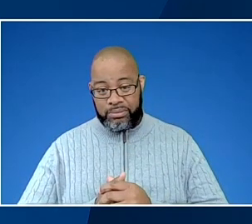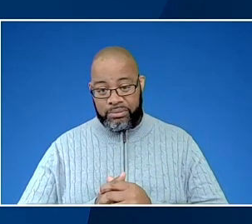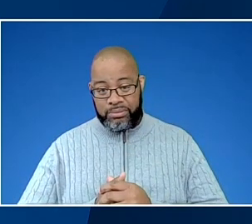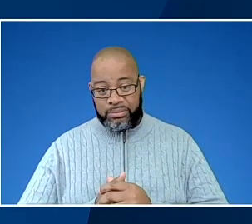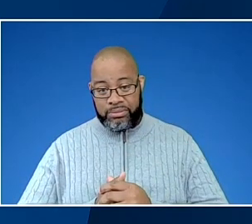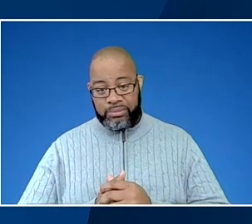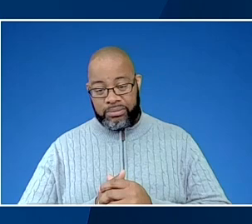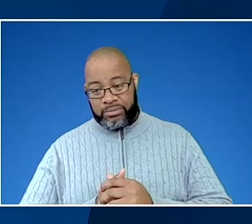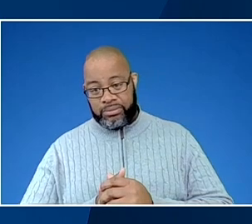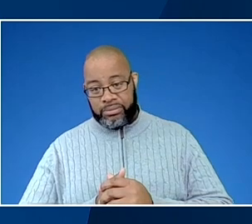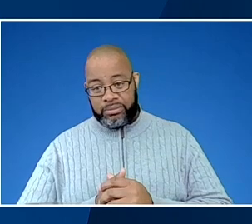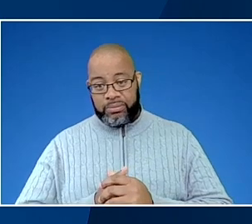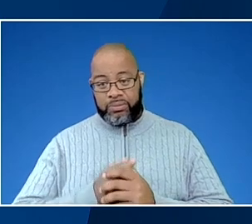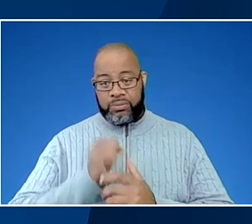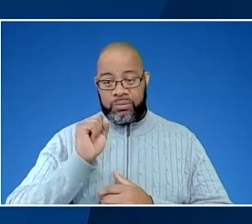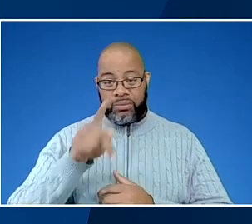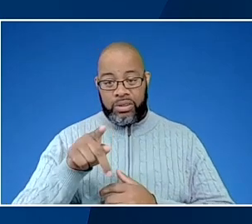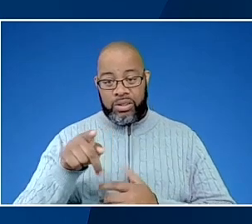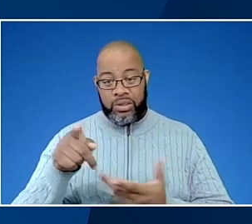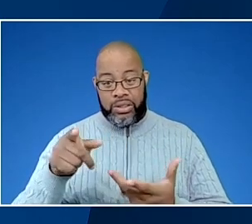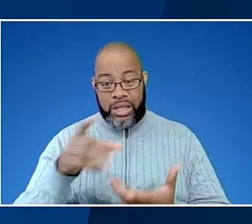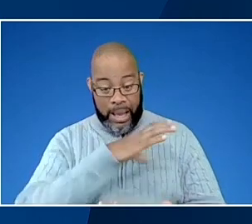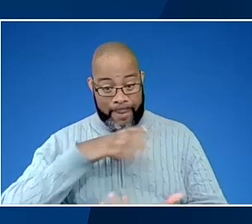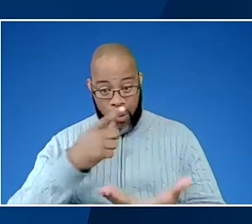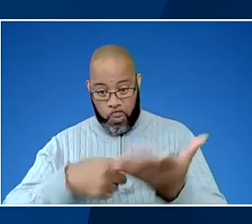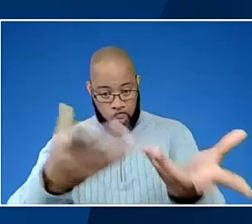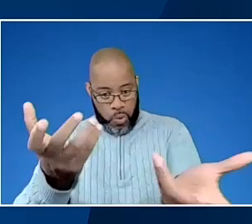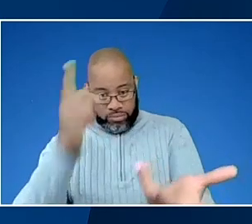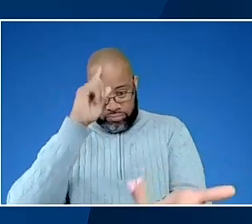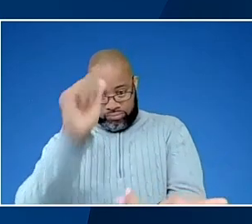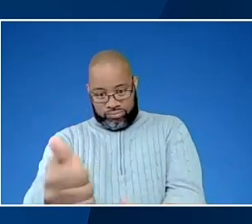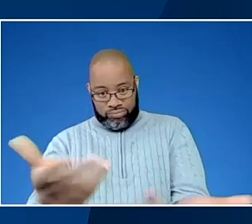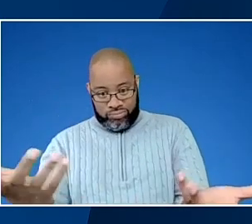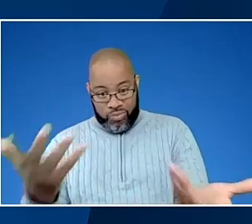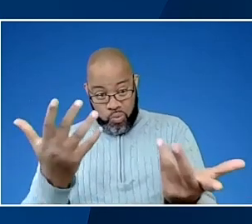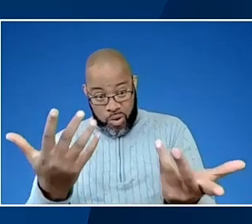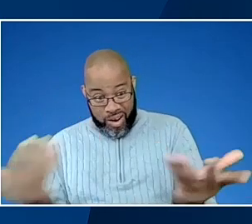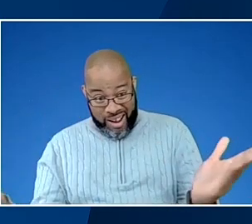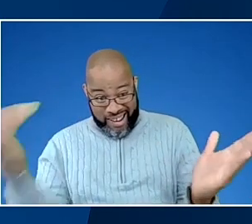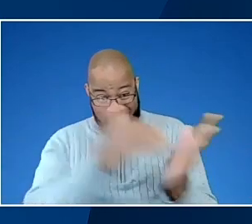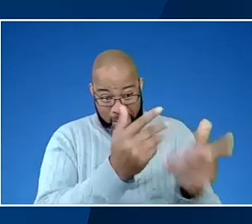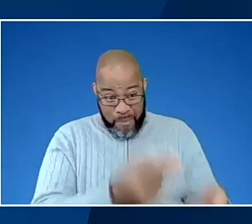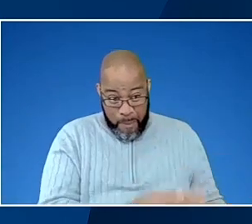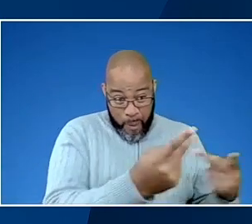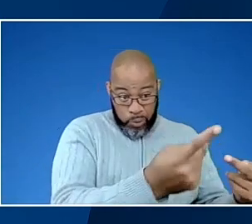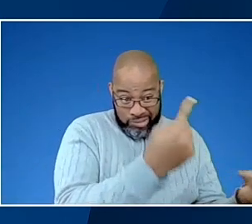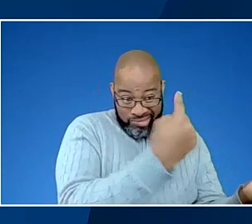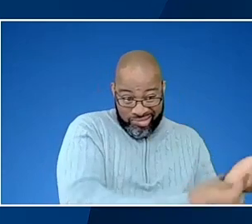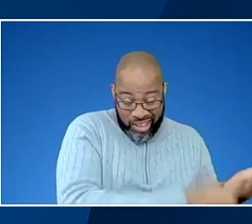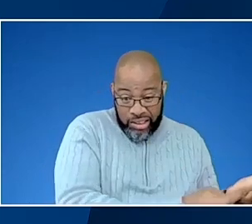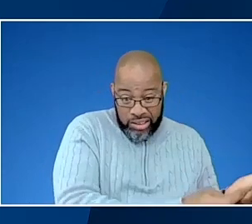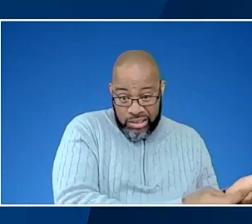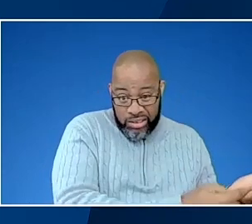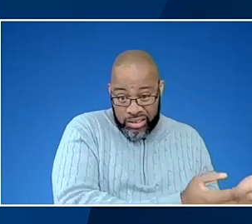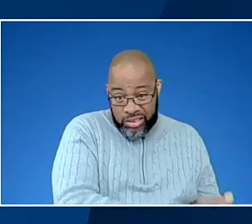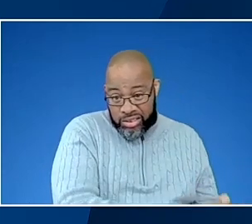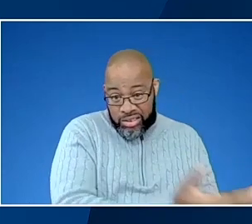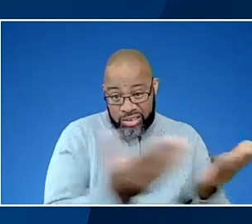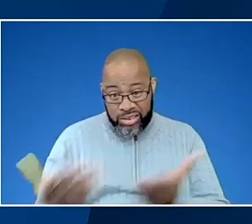Alright subcommittee, you have it. What's your pleasure? Do we want to revisit the proposal as it is?